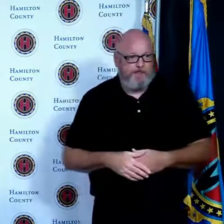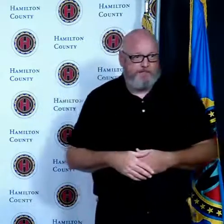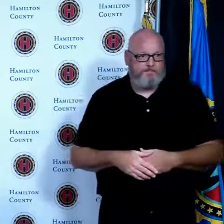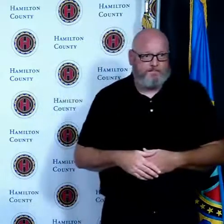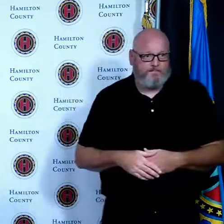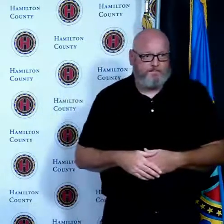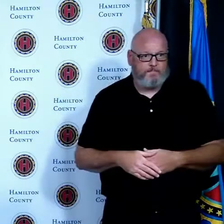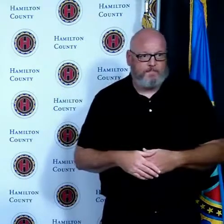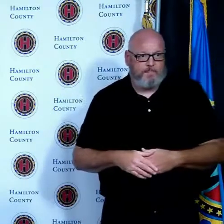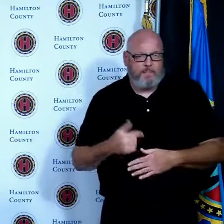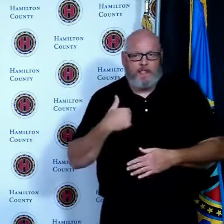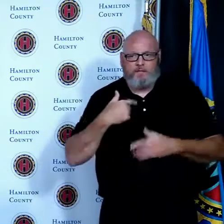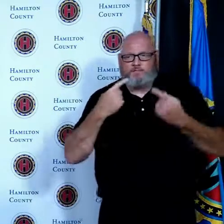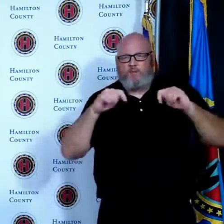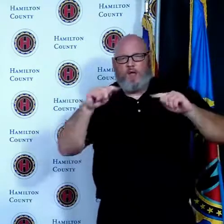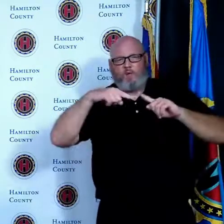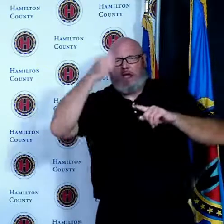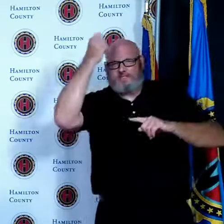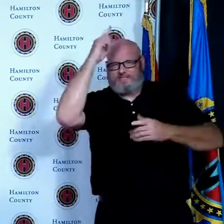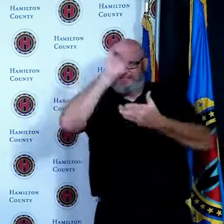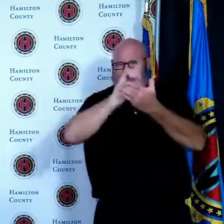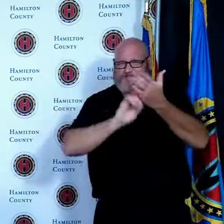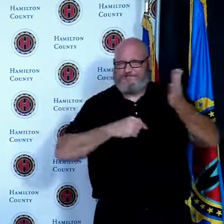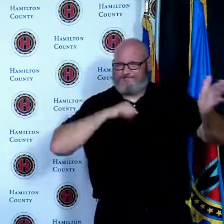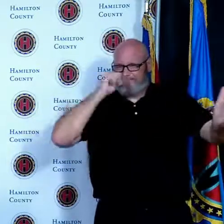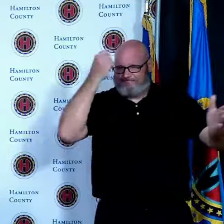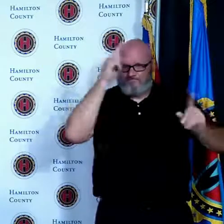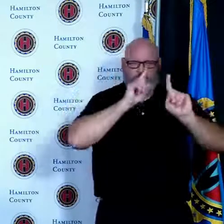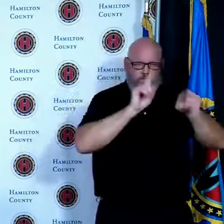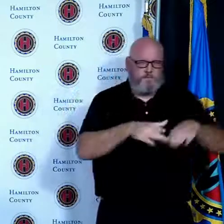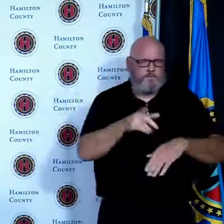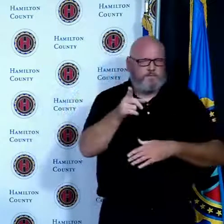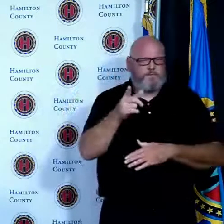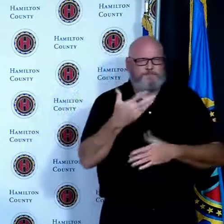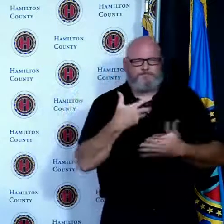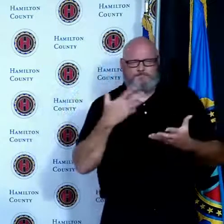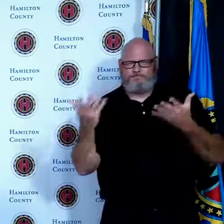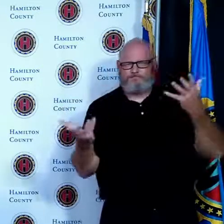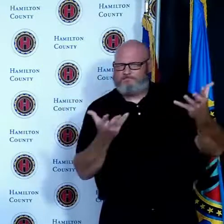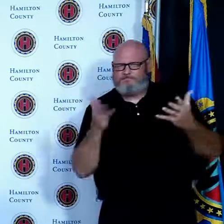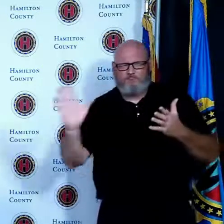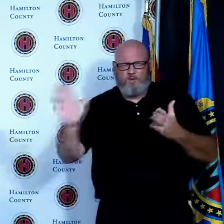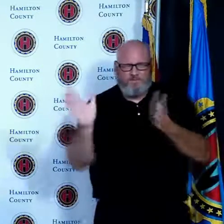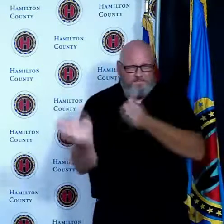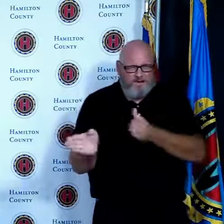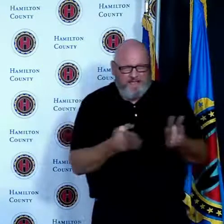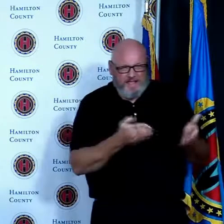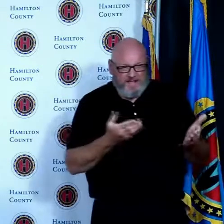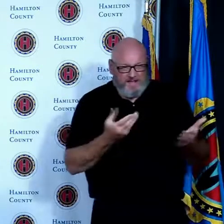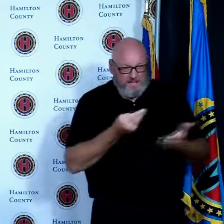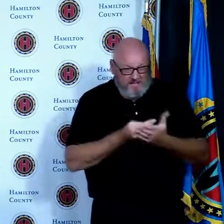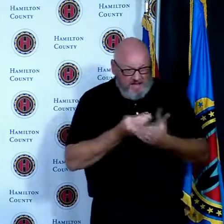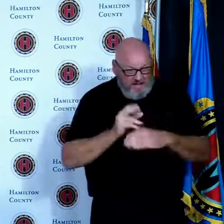right now is this how much is this going to I mean is that going to increase even more with this I guess is my